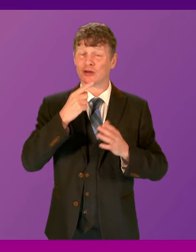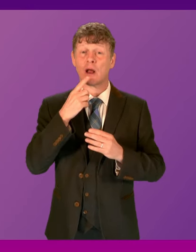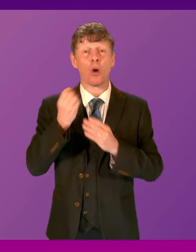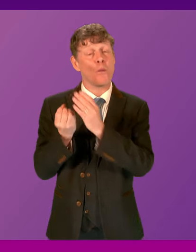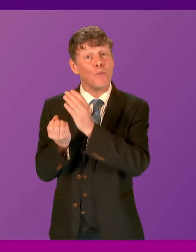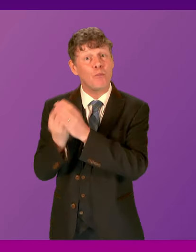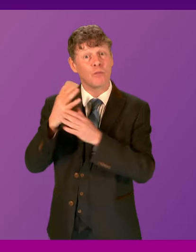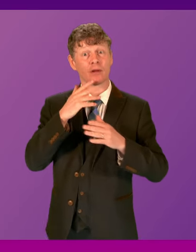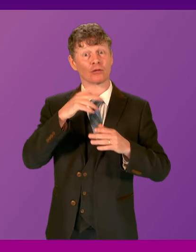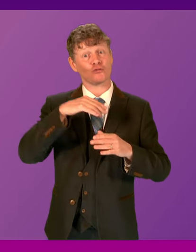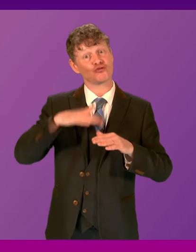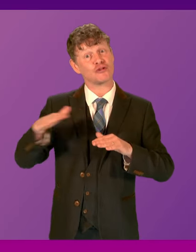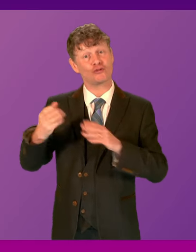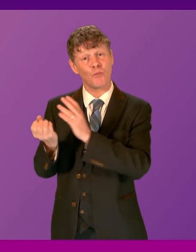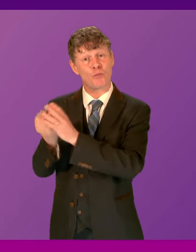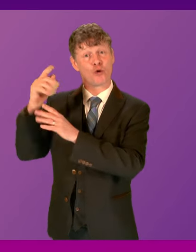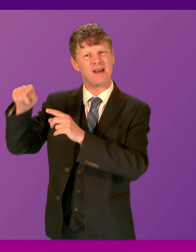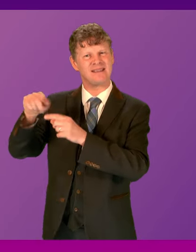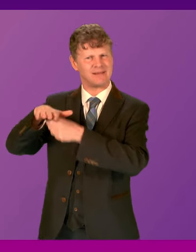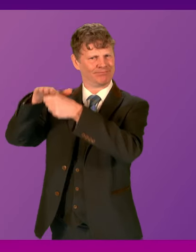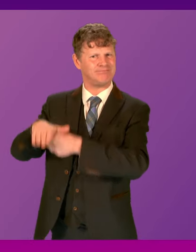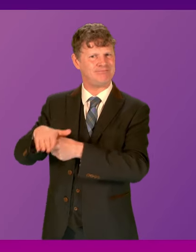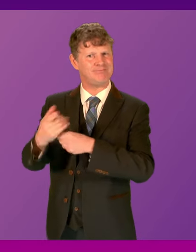following the recent announcement by NHS England.